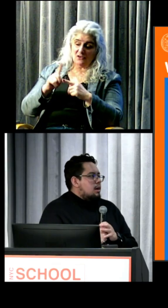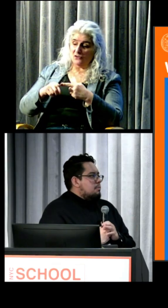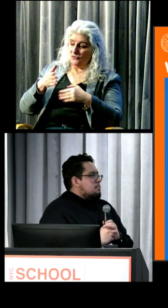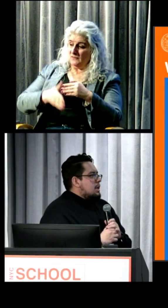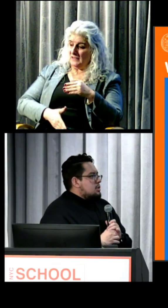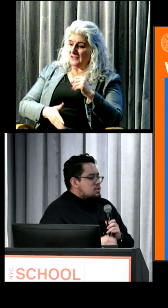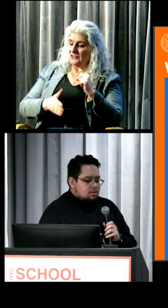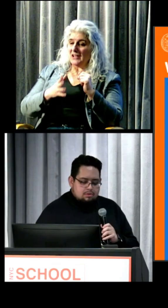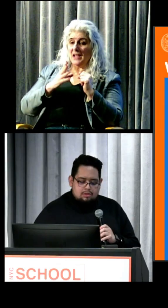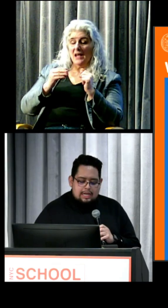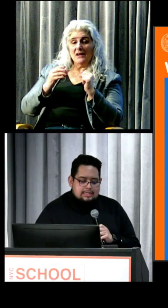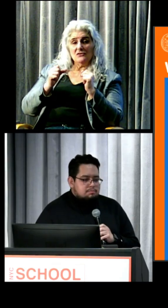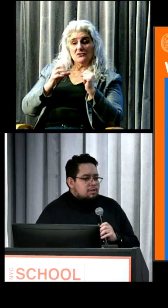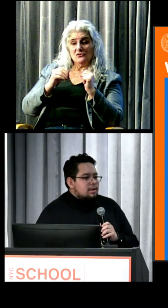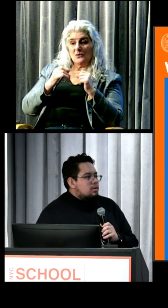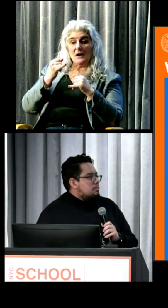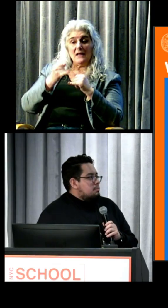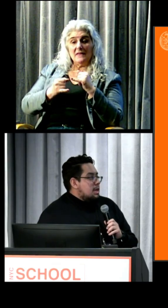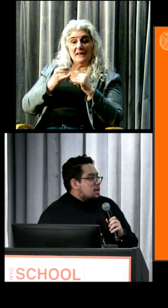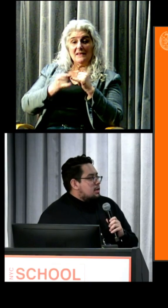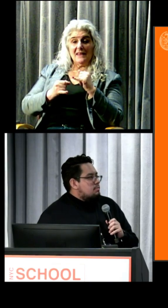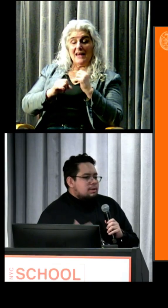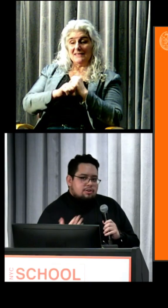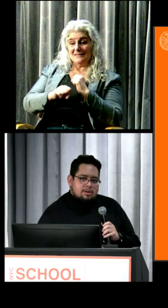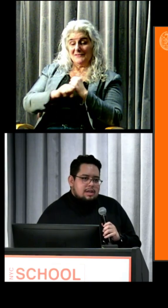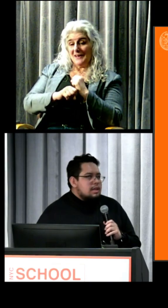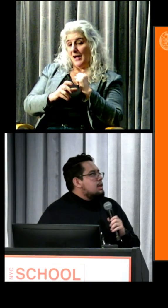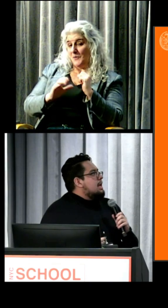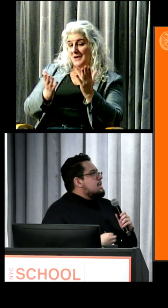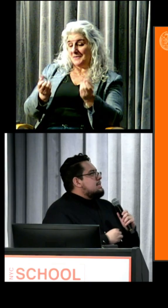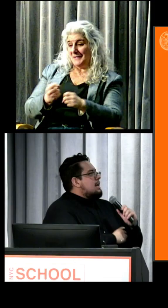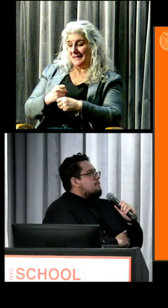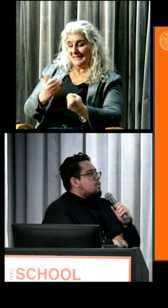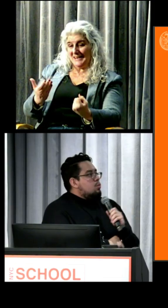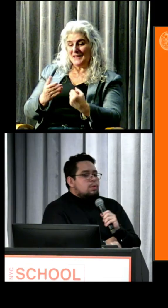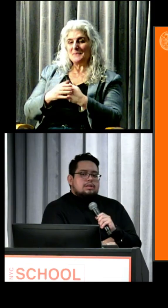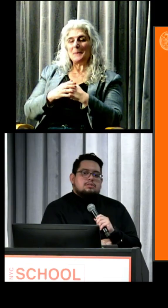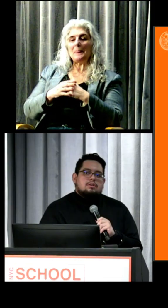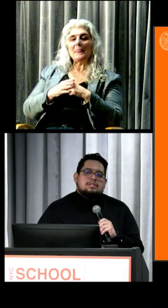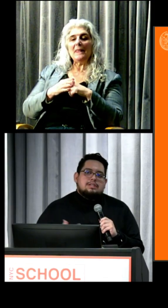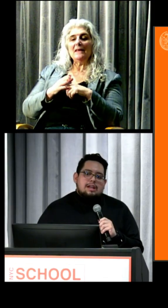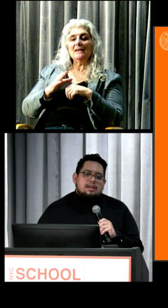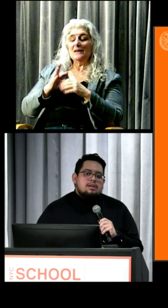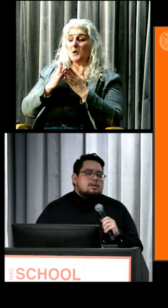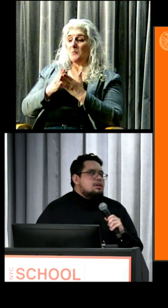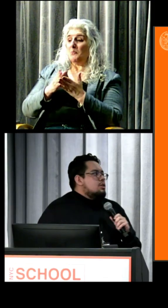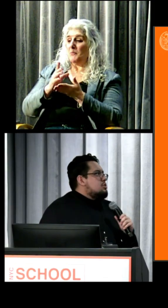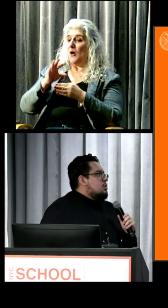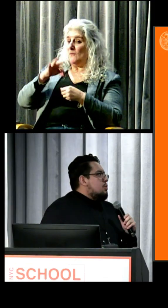Our goal here was that people would feel inspired and feel ready to do something because of what was